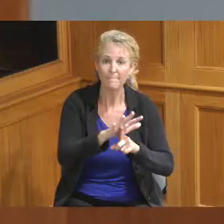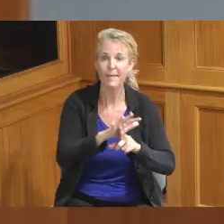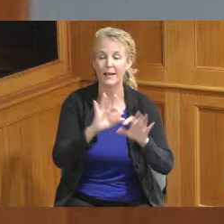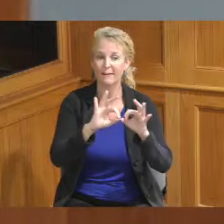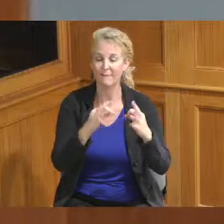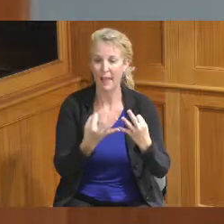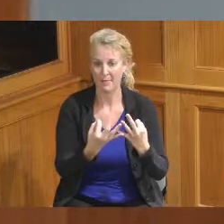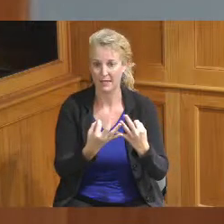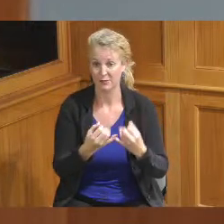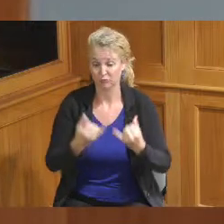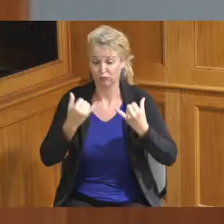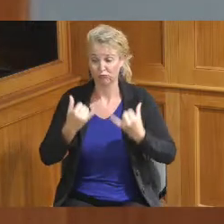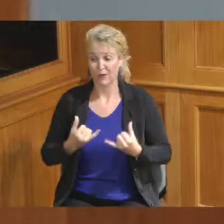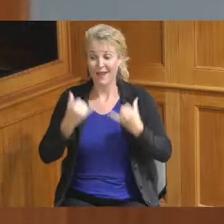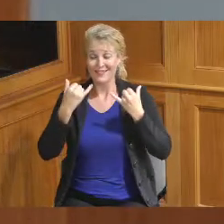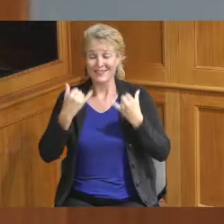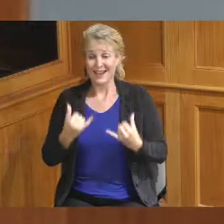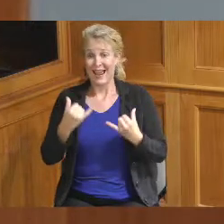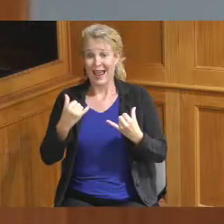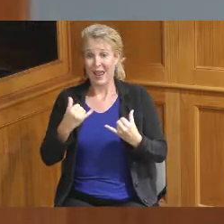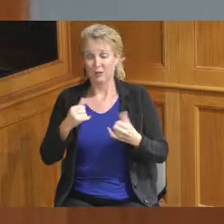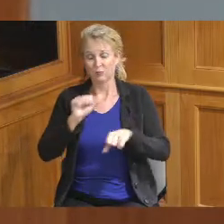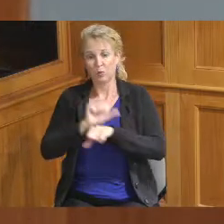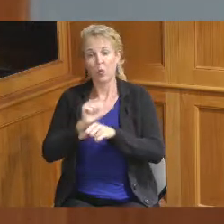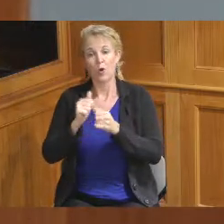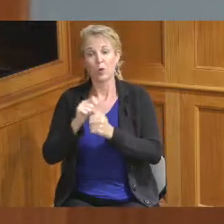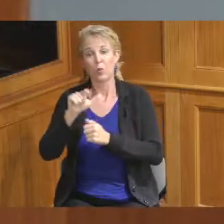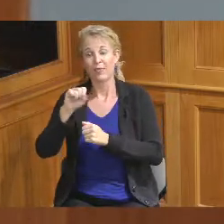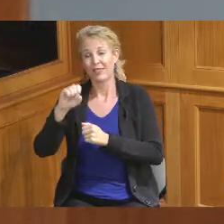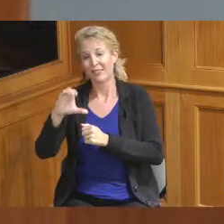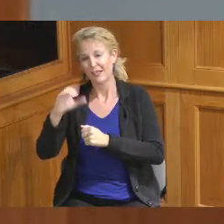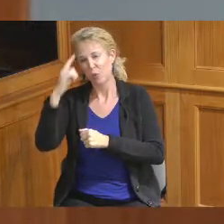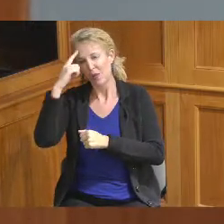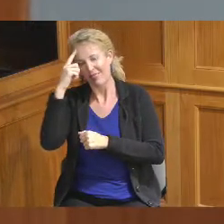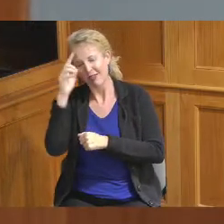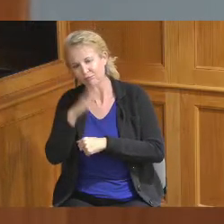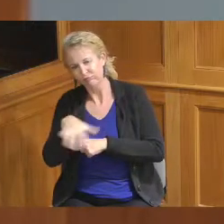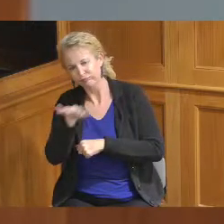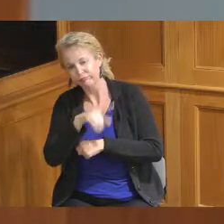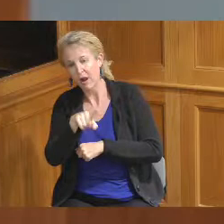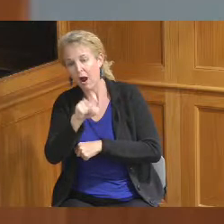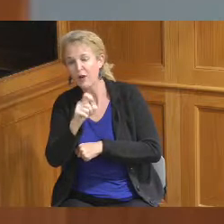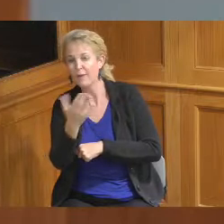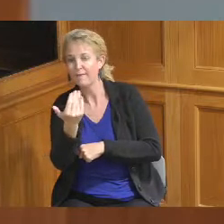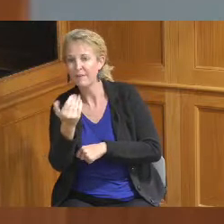the current budget and working with list we can affect approximately 115 different households now